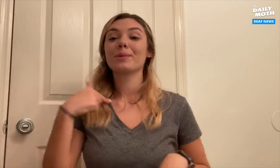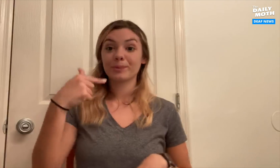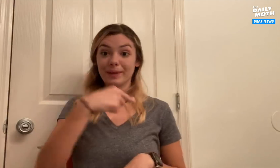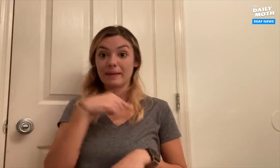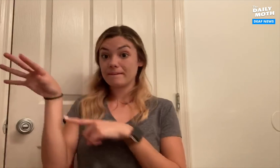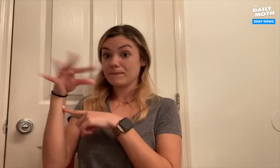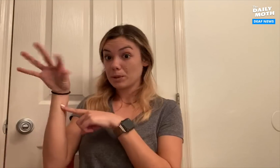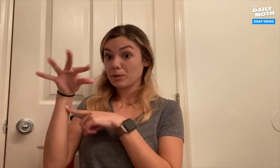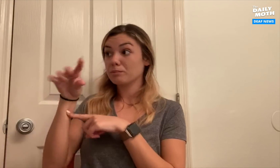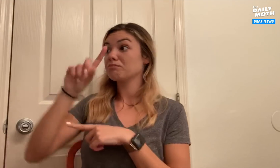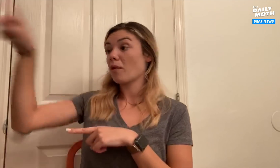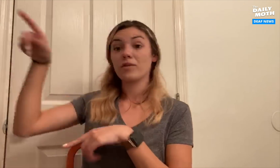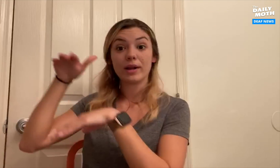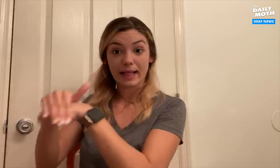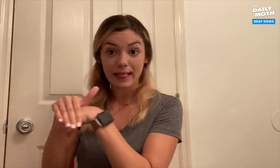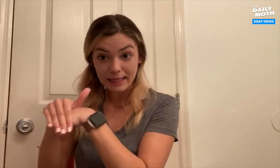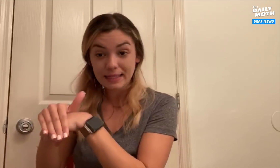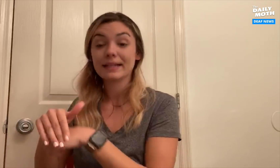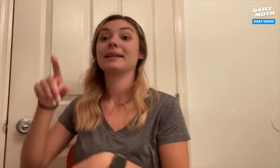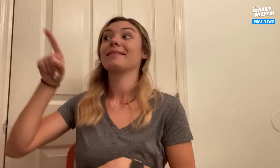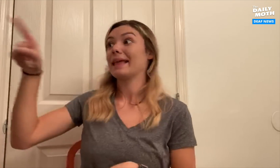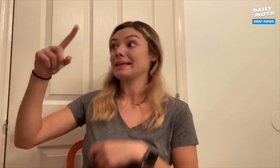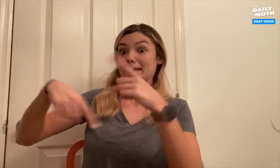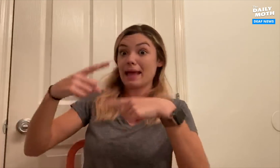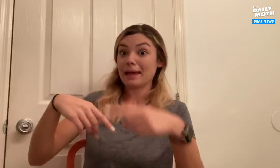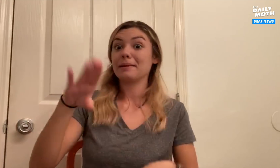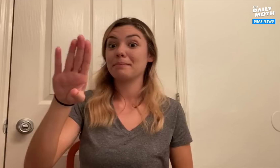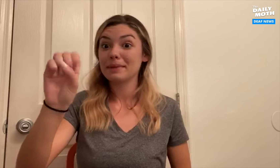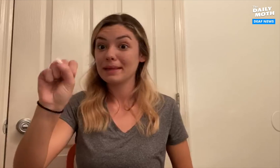with African American leaders to try and learn from it.